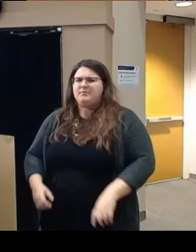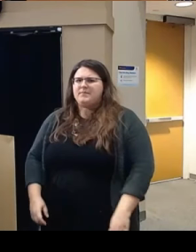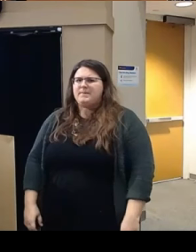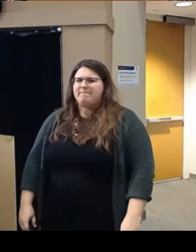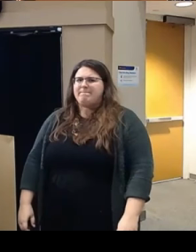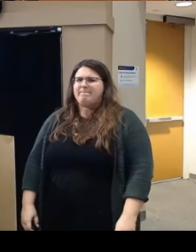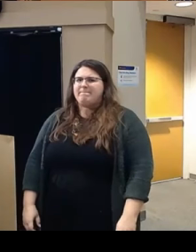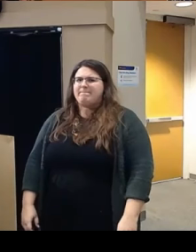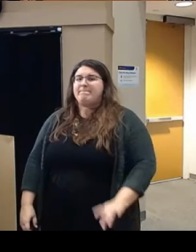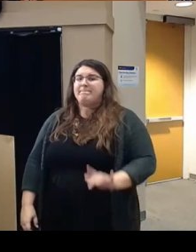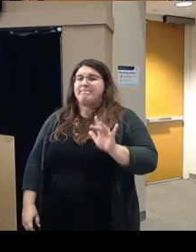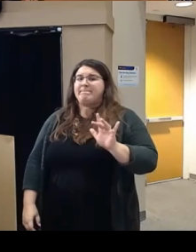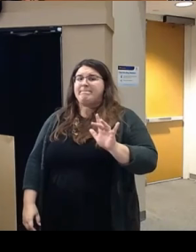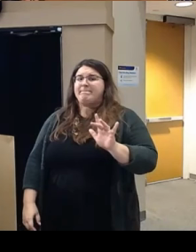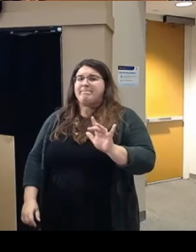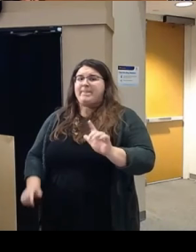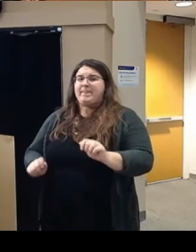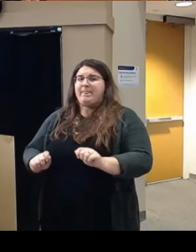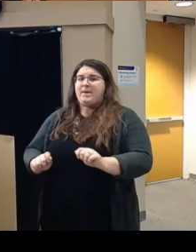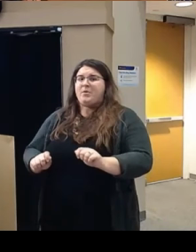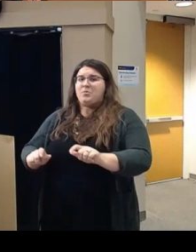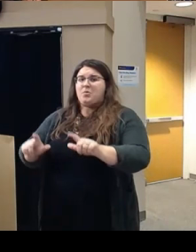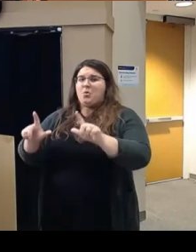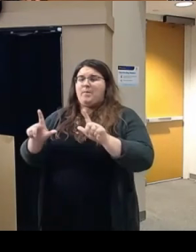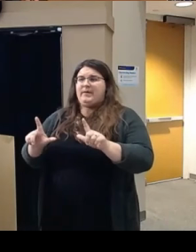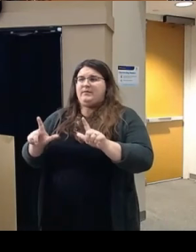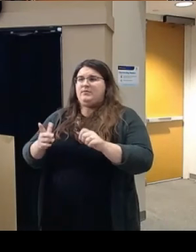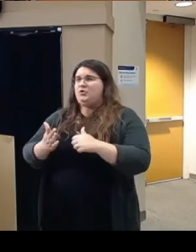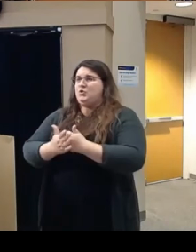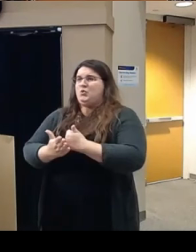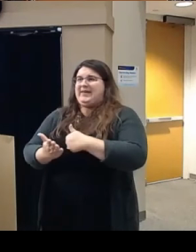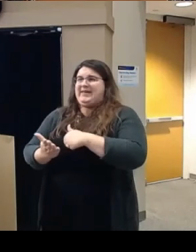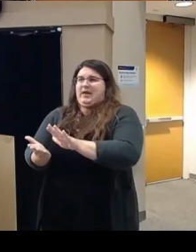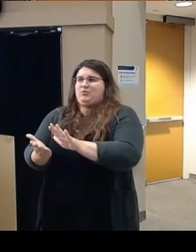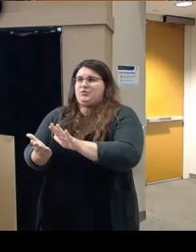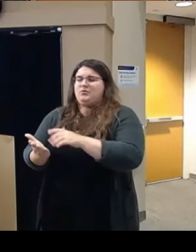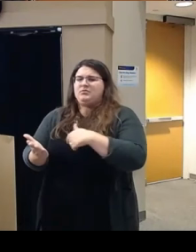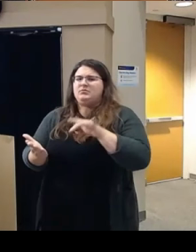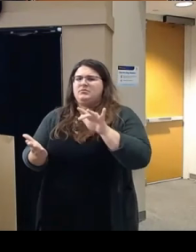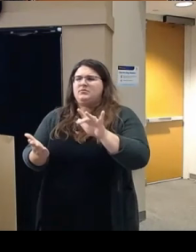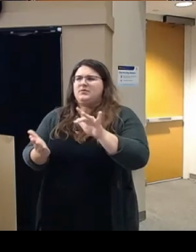I open a new a new encounter I'm going to go to episodes of care and I'll add